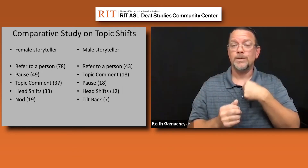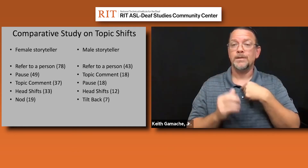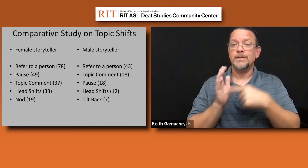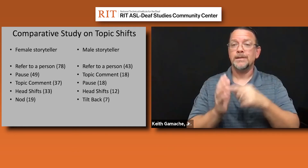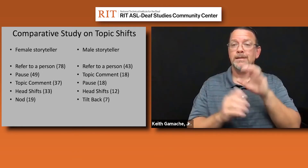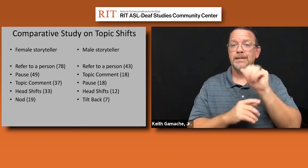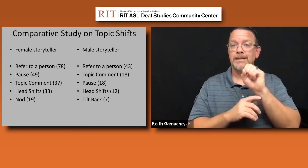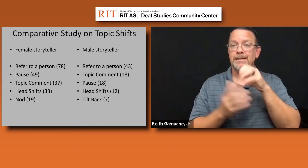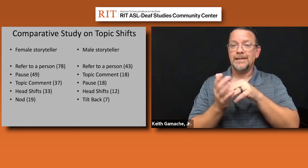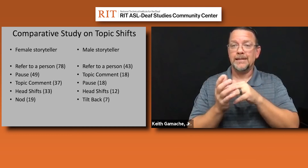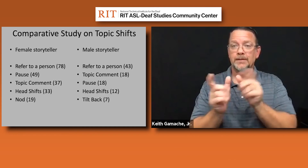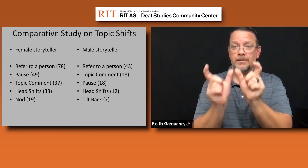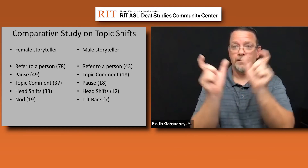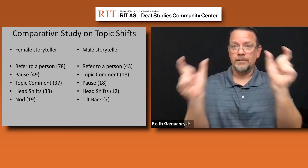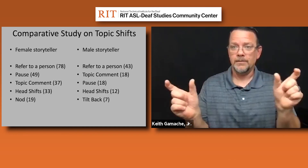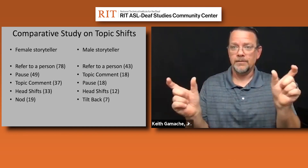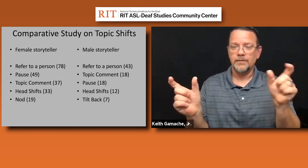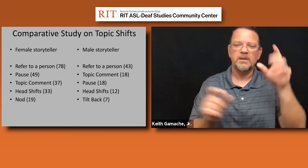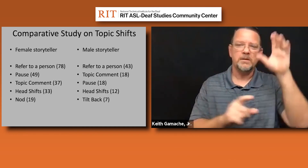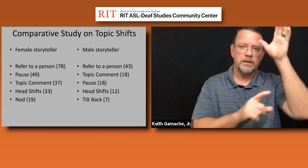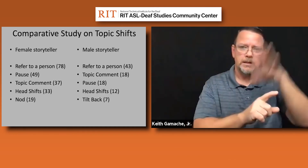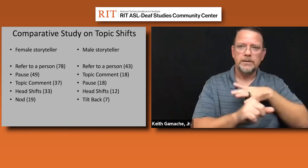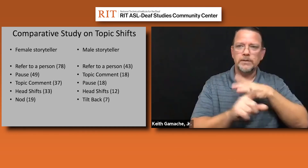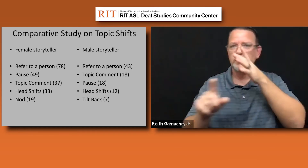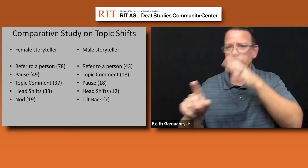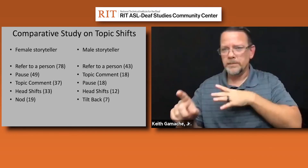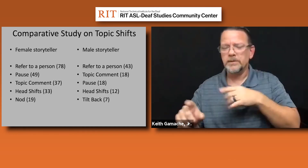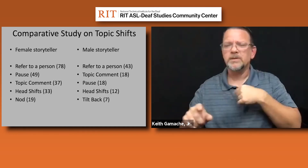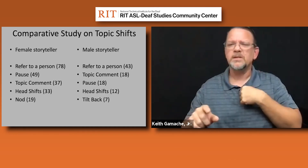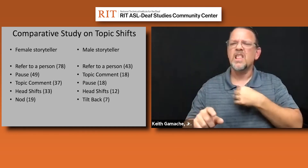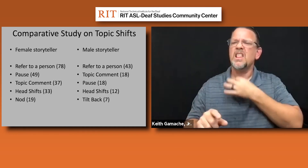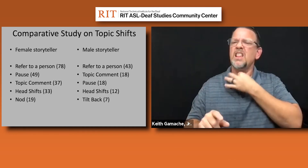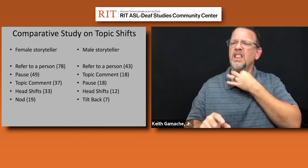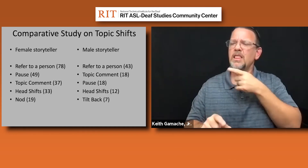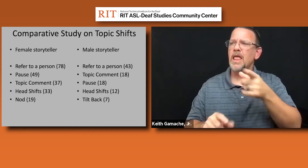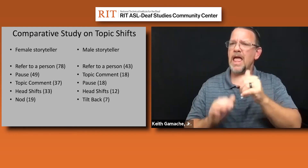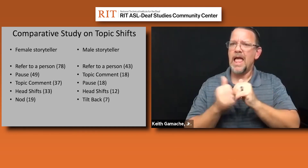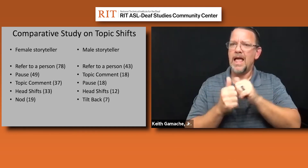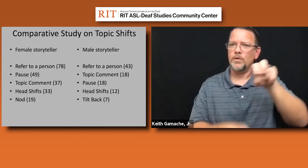so, again, in the case study, we broke out by gender, male and female.